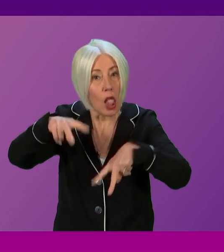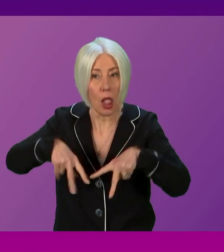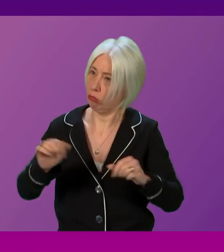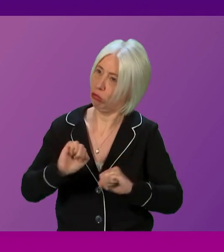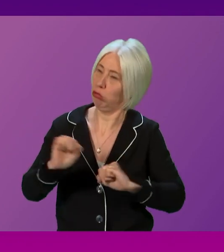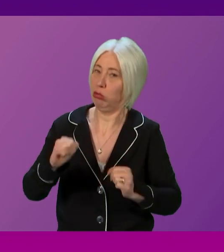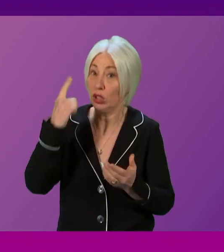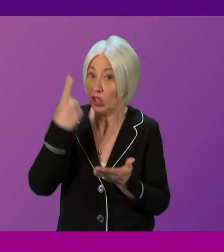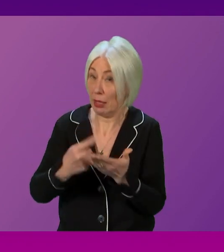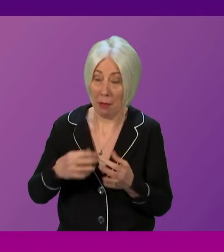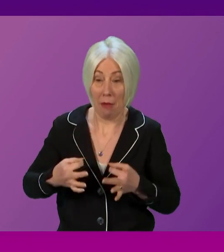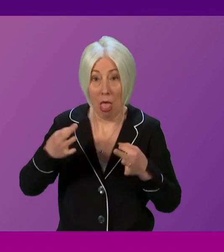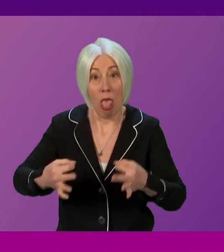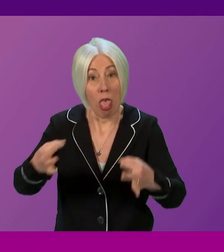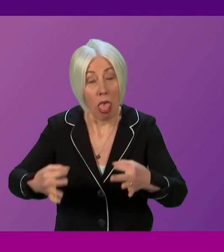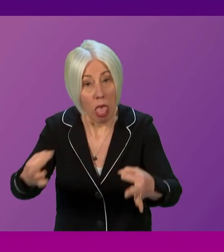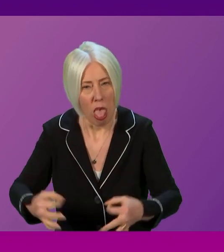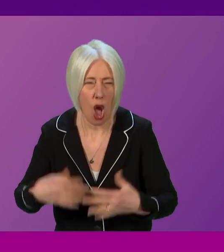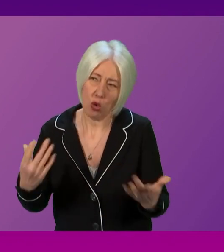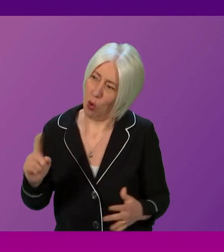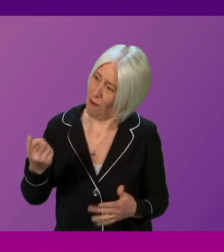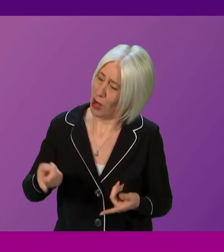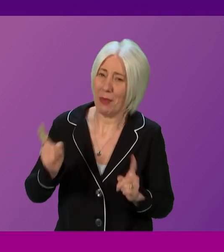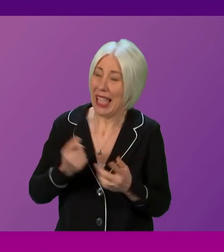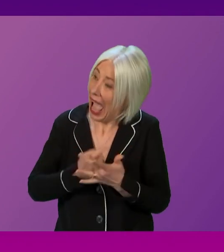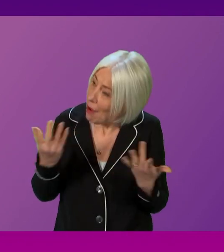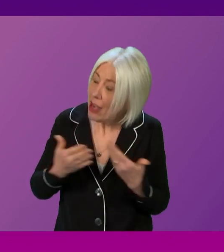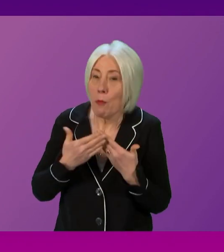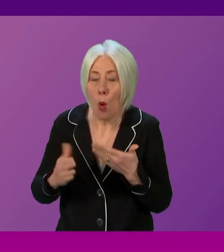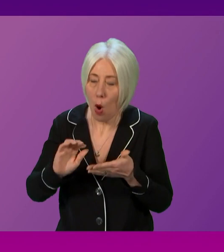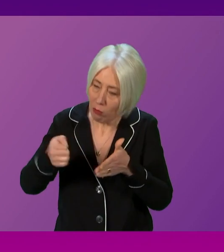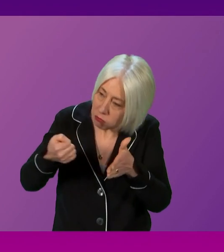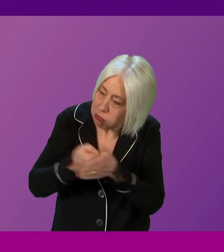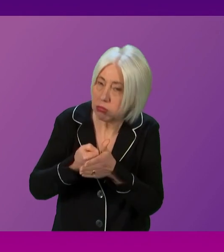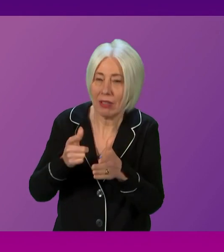one might not be made for years. How many more accidents and injuries will it take